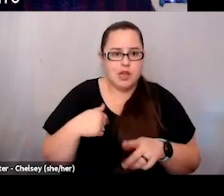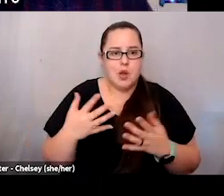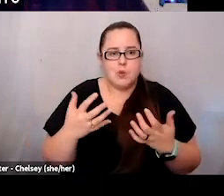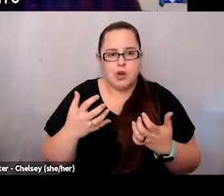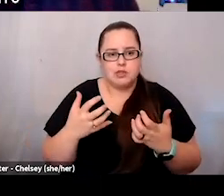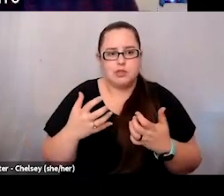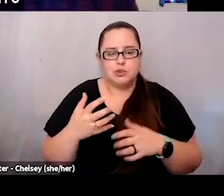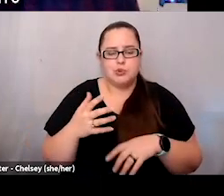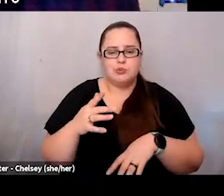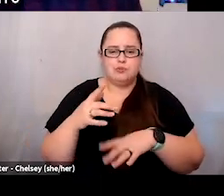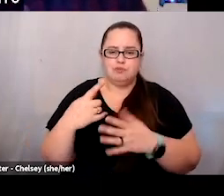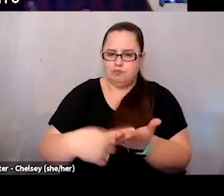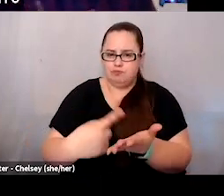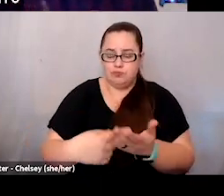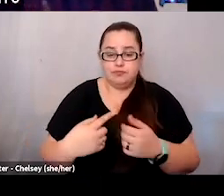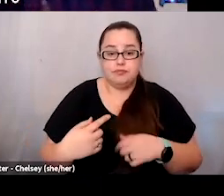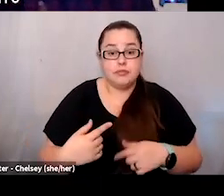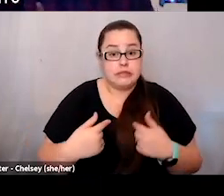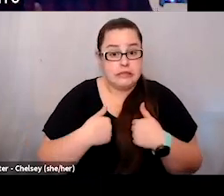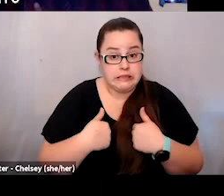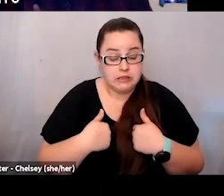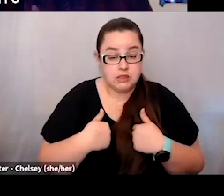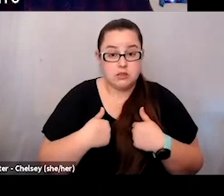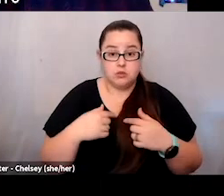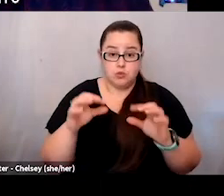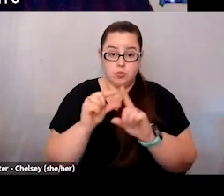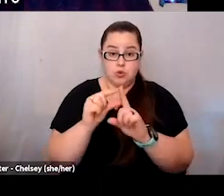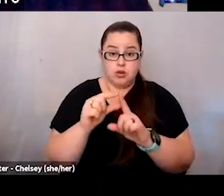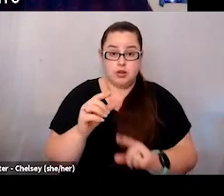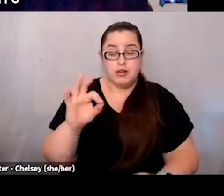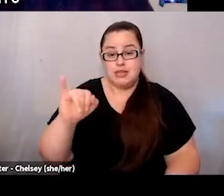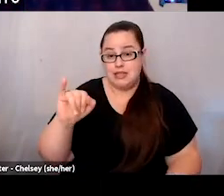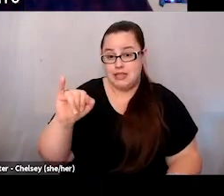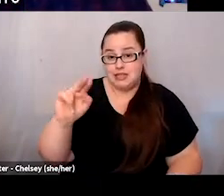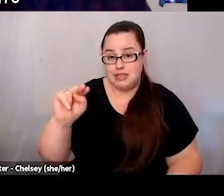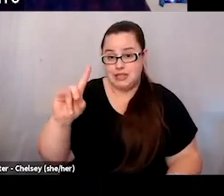touch on that. I don't have a problem with the term Indian. I grew up using that term.